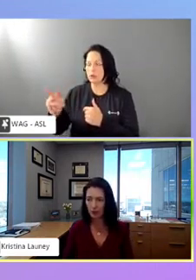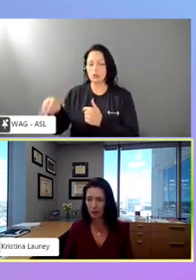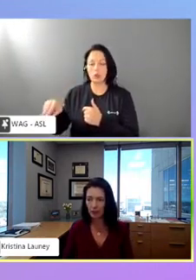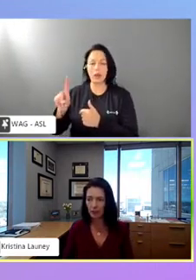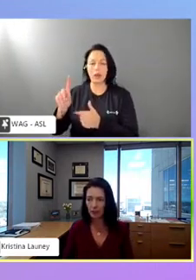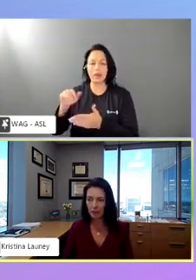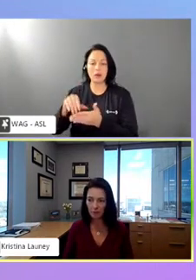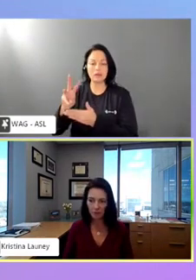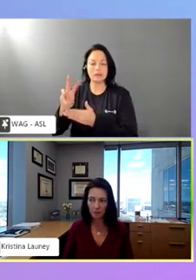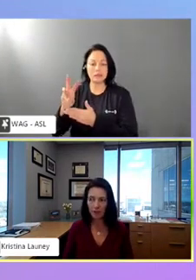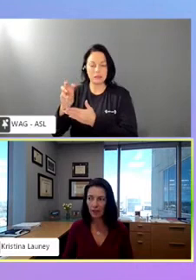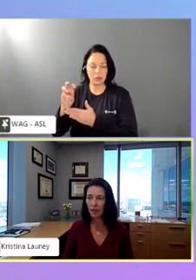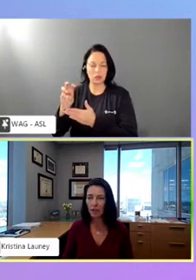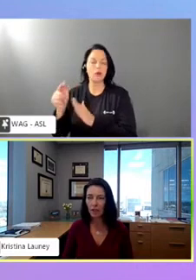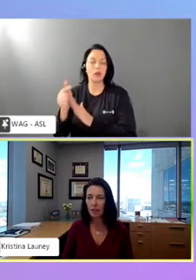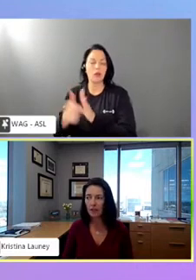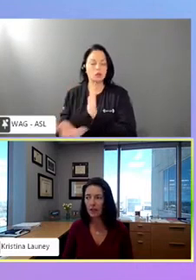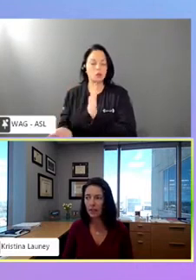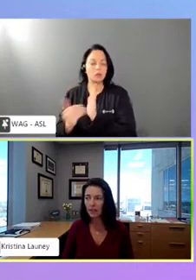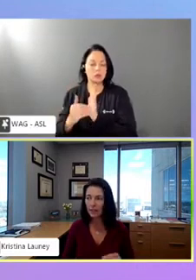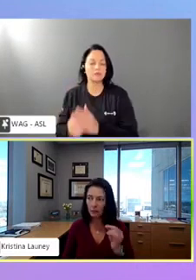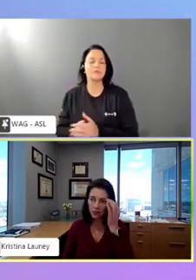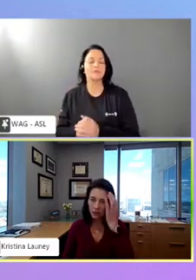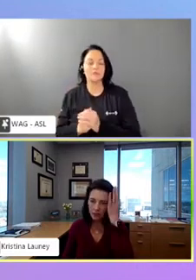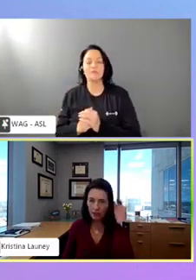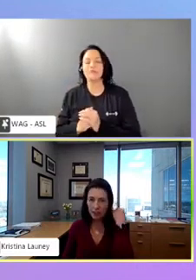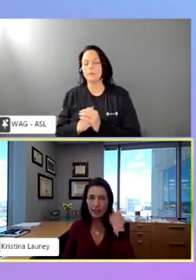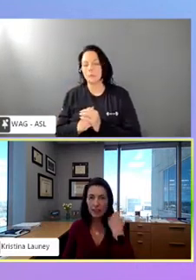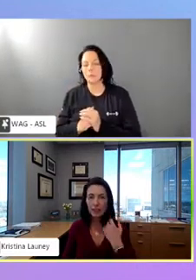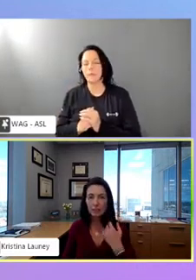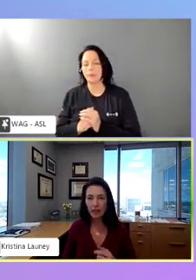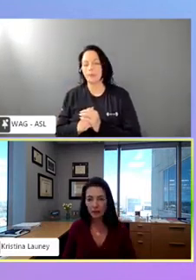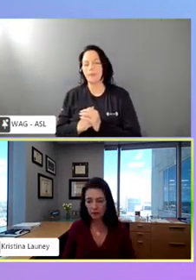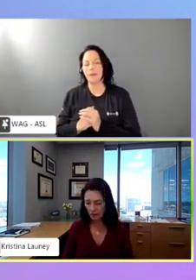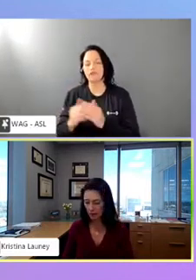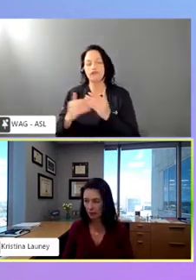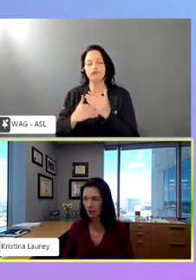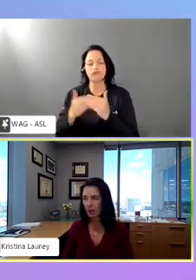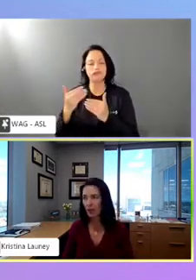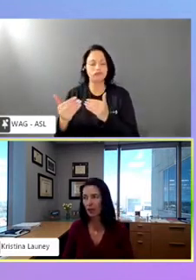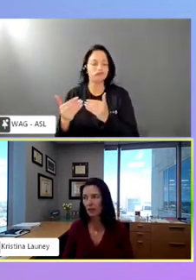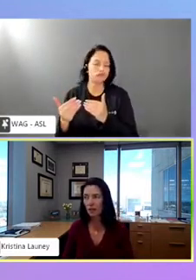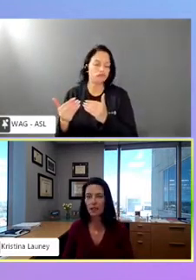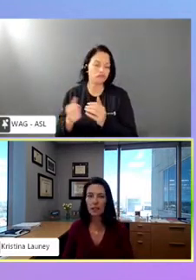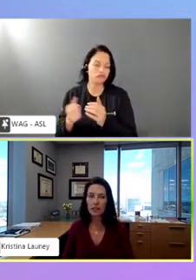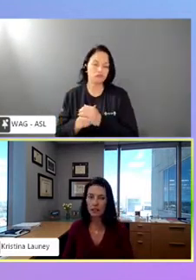lawsuits in 2021, and we had 8600 lawsuits in 2022.